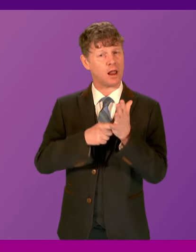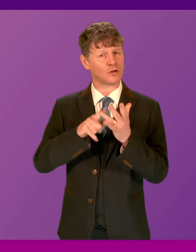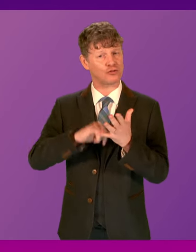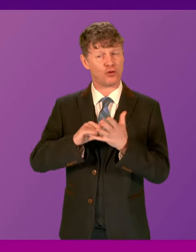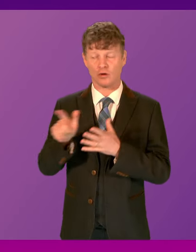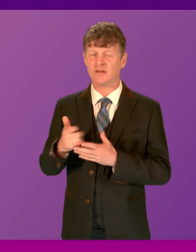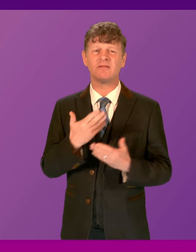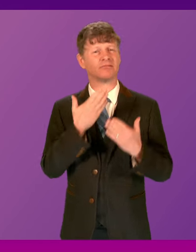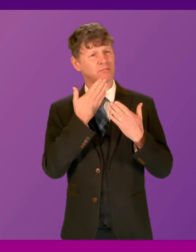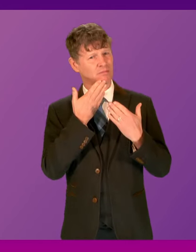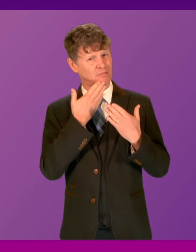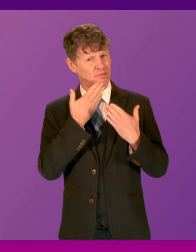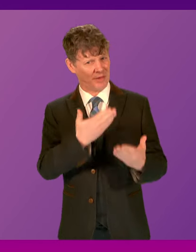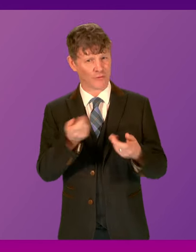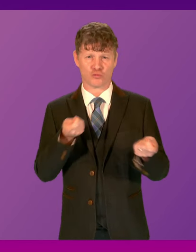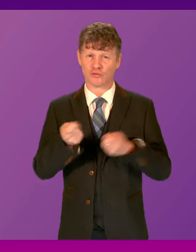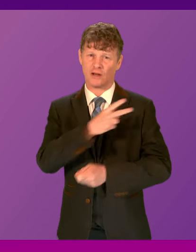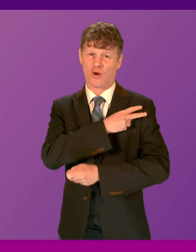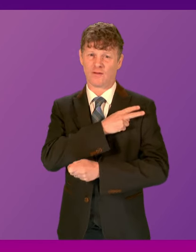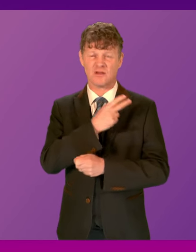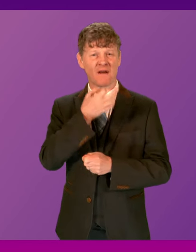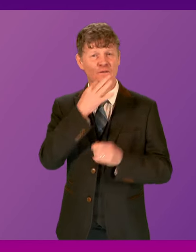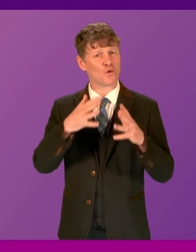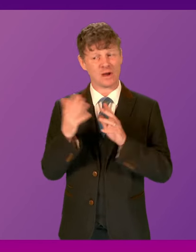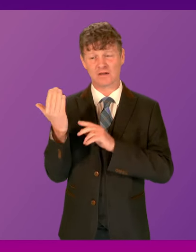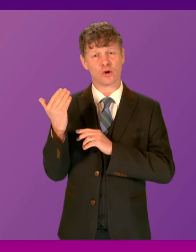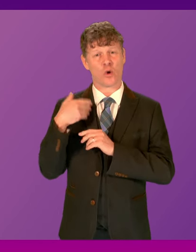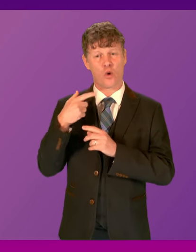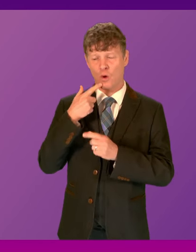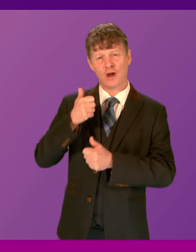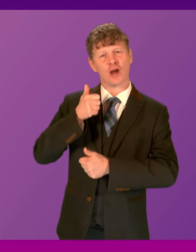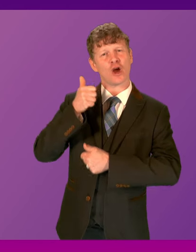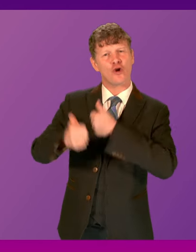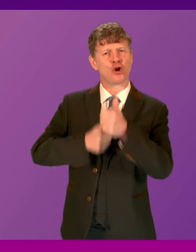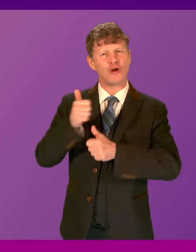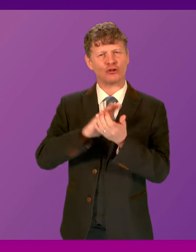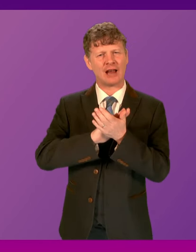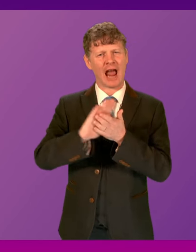Just a few weeks ago, members in the chamber congratulated Henry Wuga on reaching his 100th